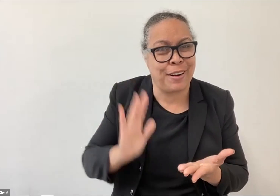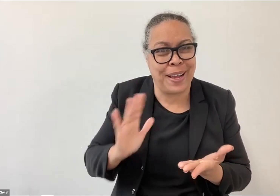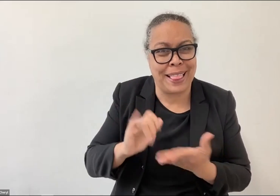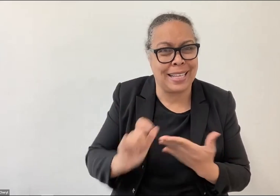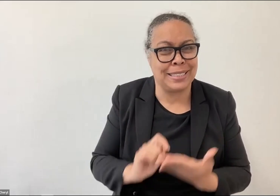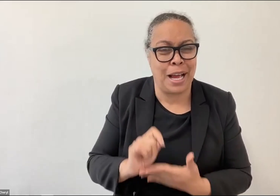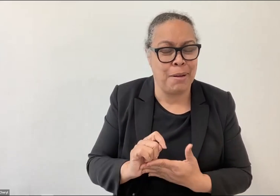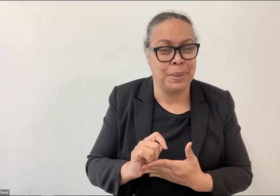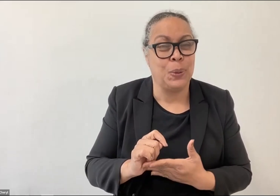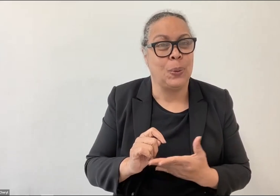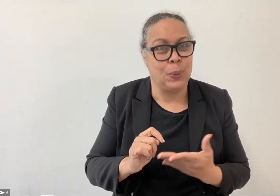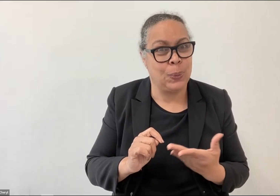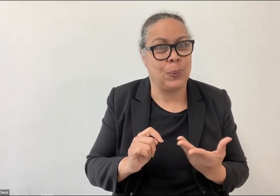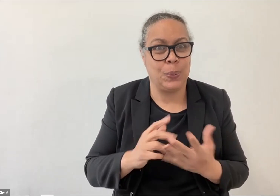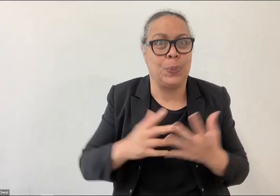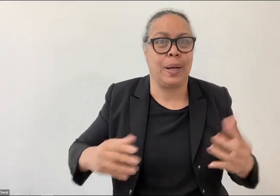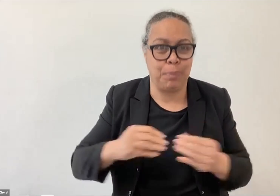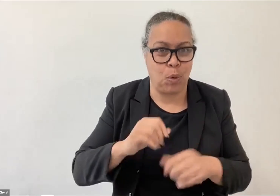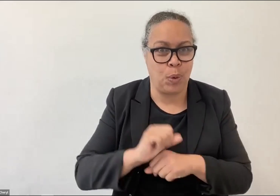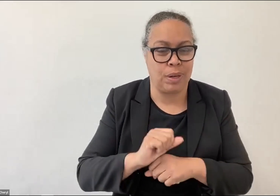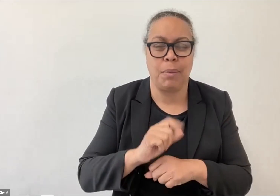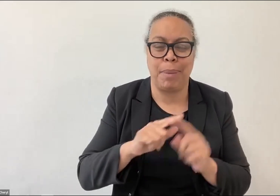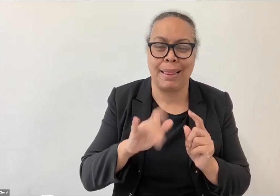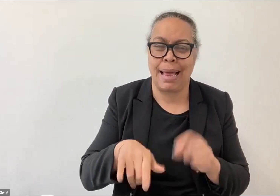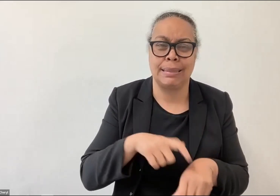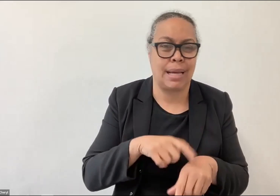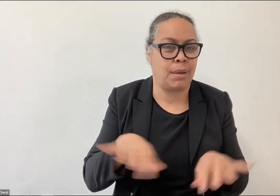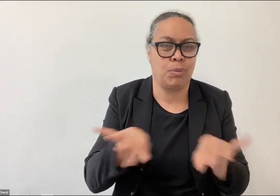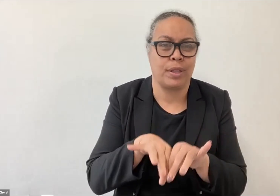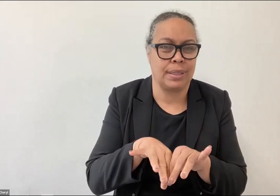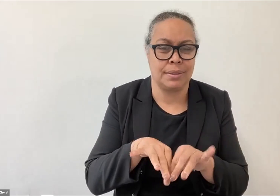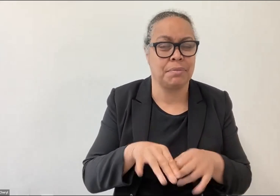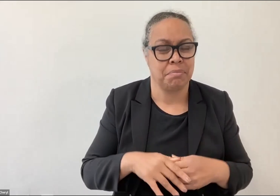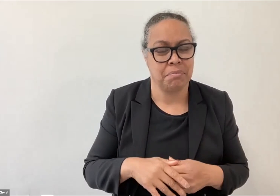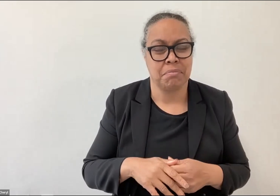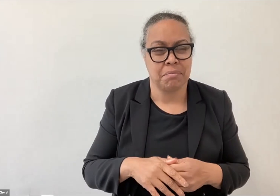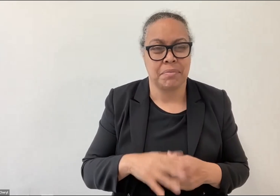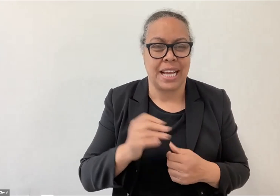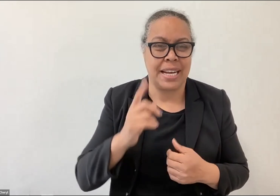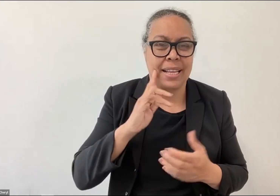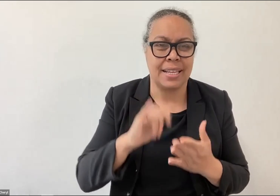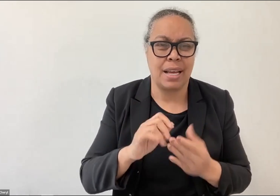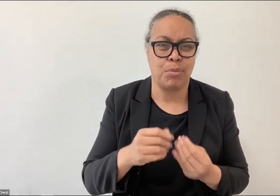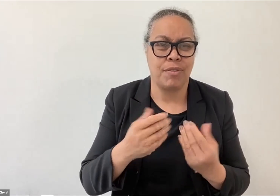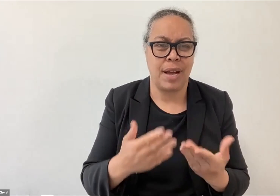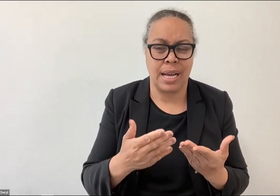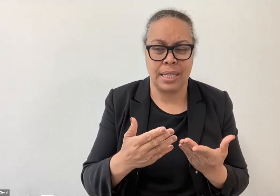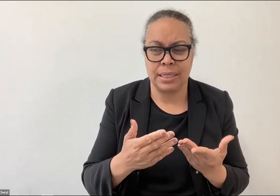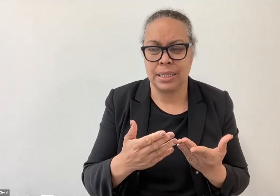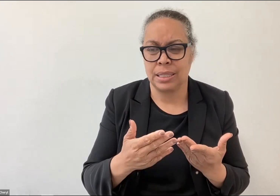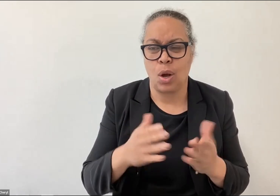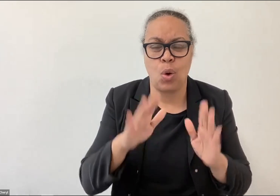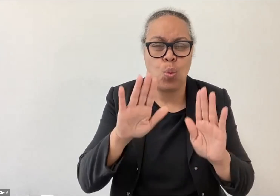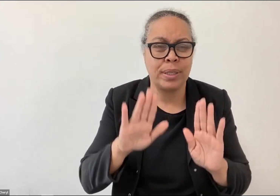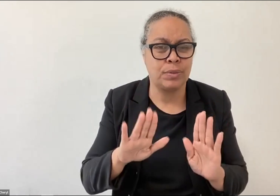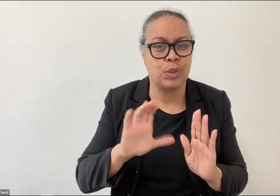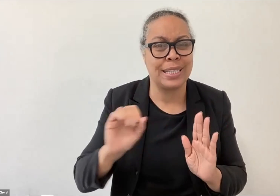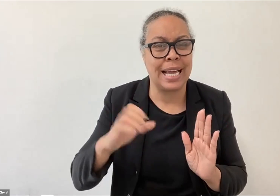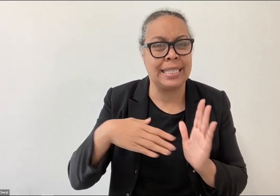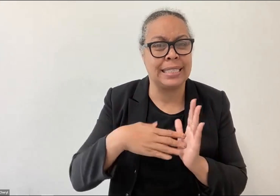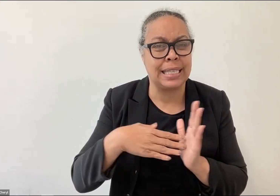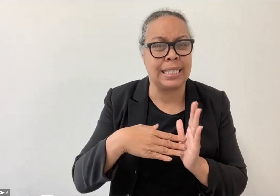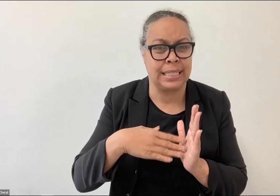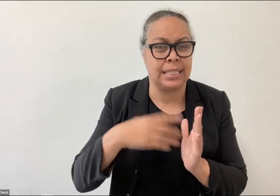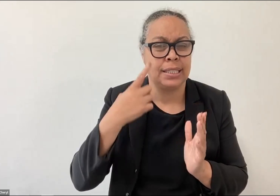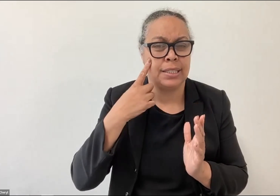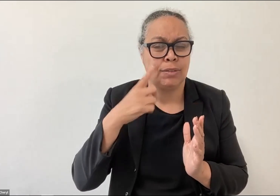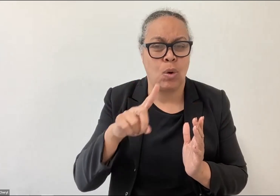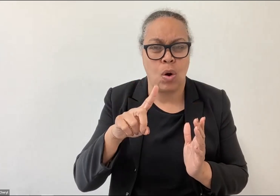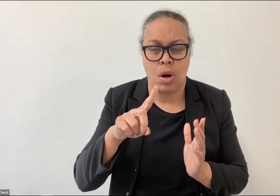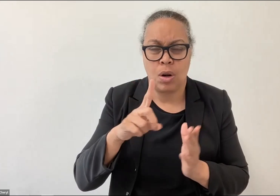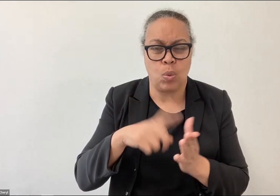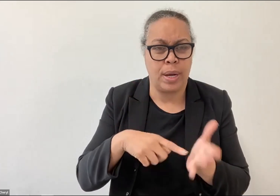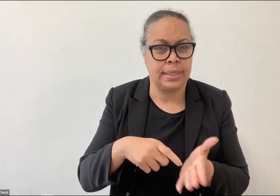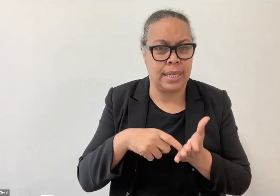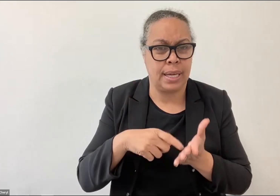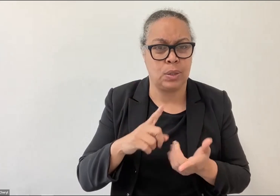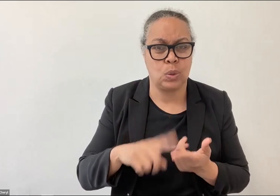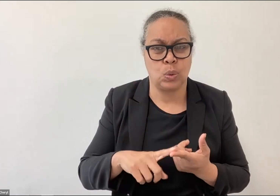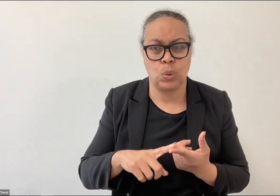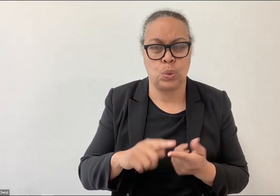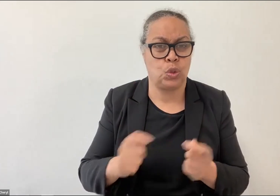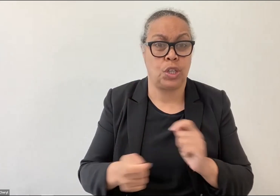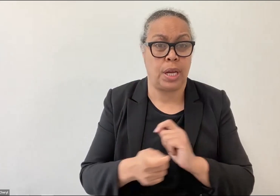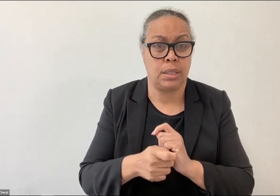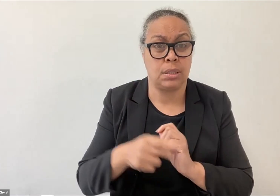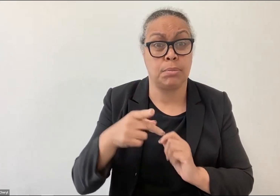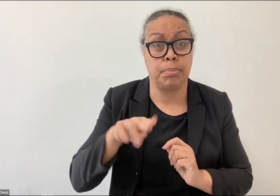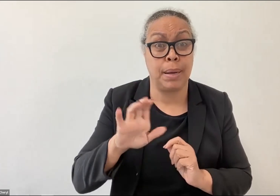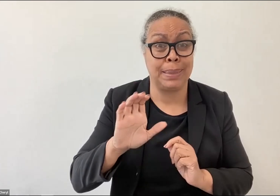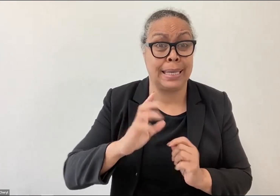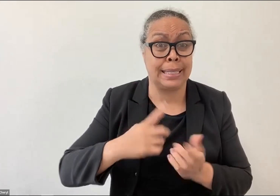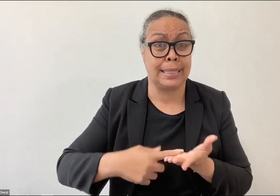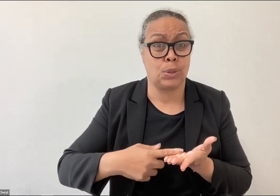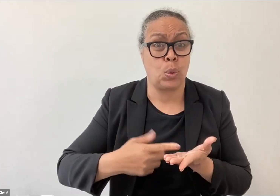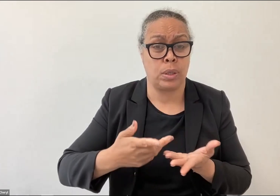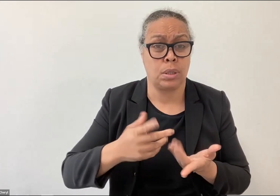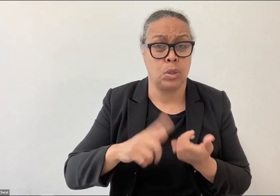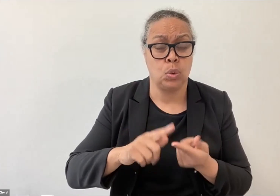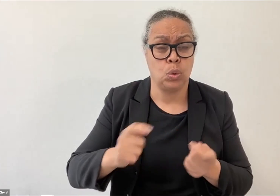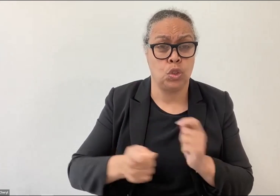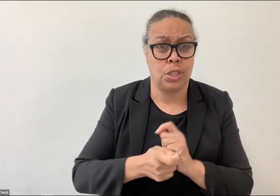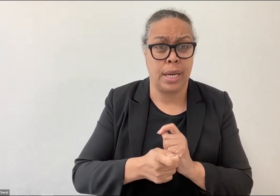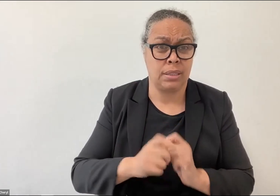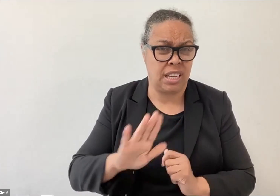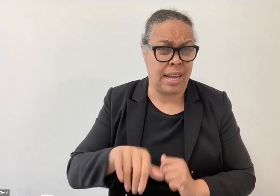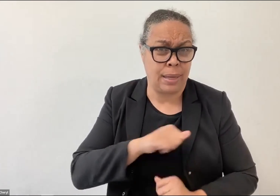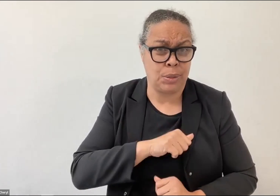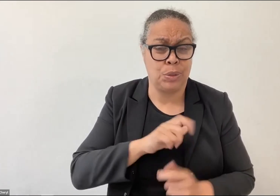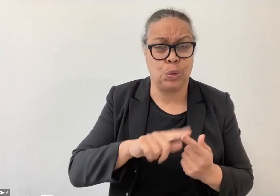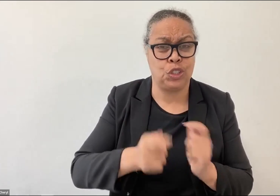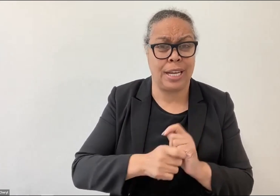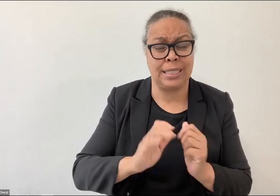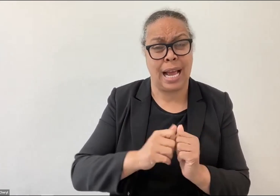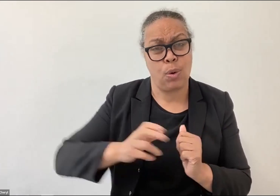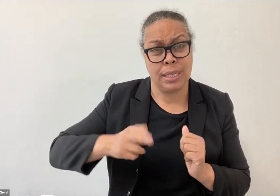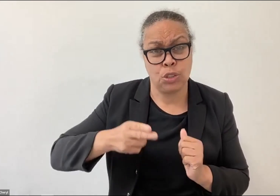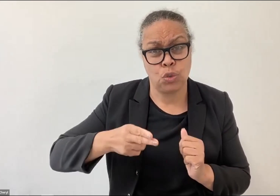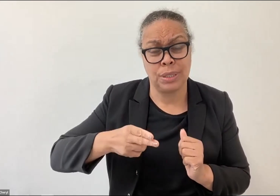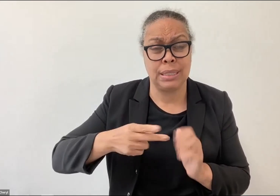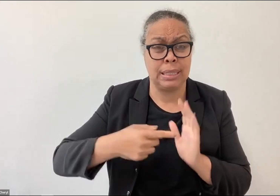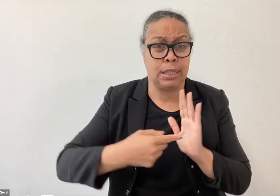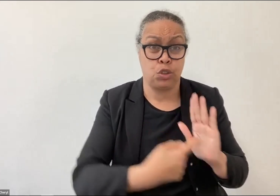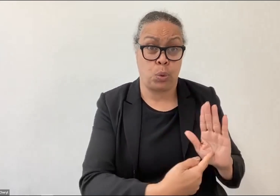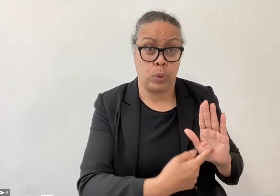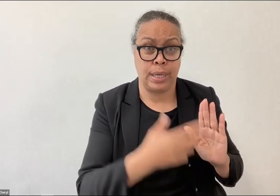It, it's It was time extremely well spent and I think really provides a a wonderful case study for the what it takes to change public discourse when it changed to what it takes to change how history is shown